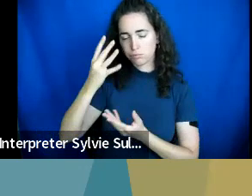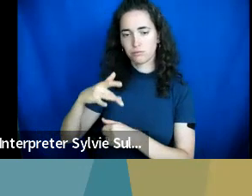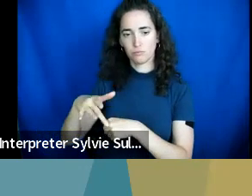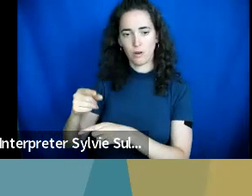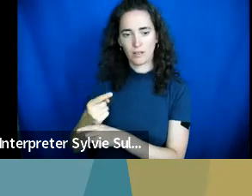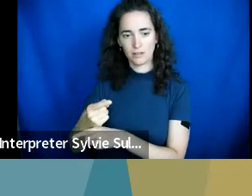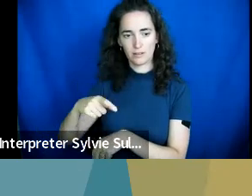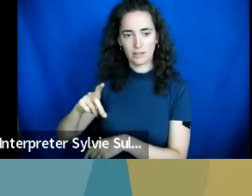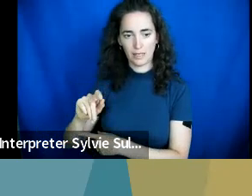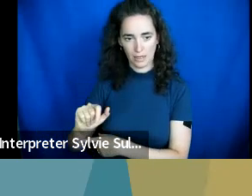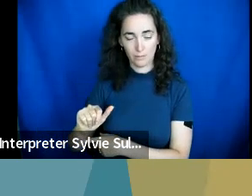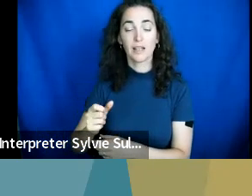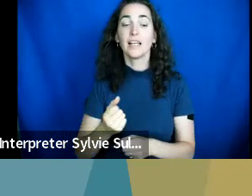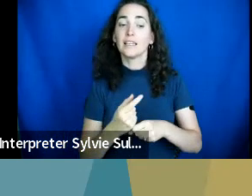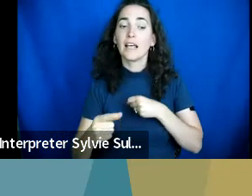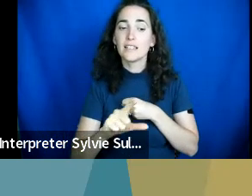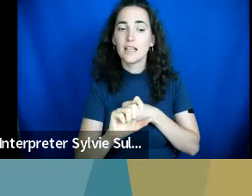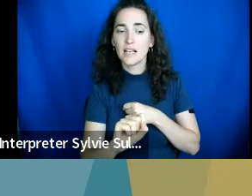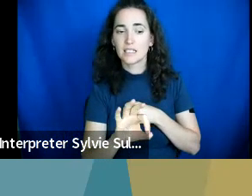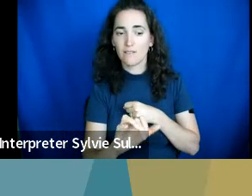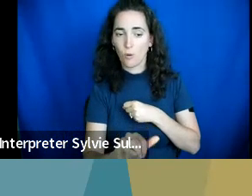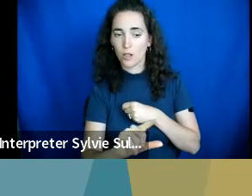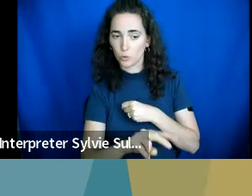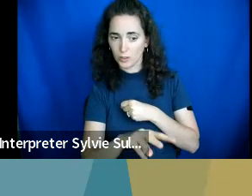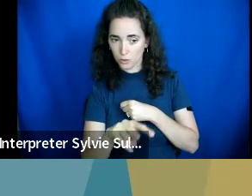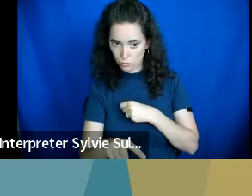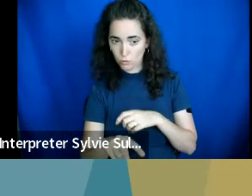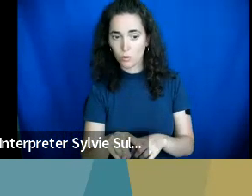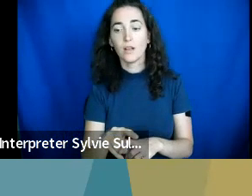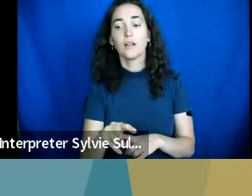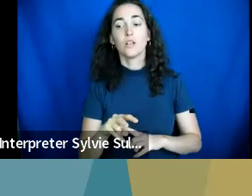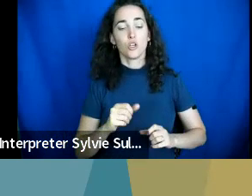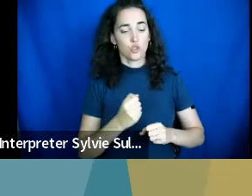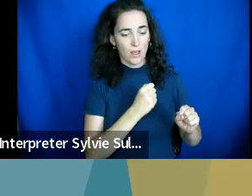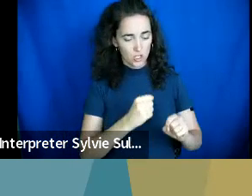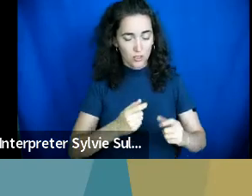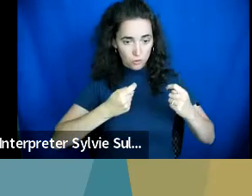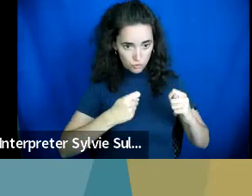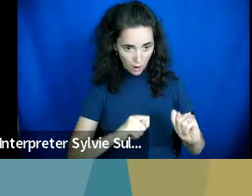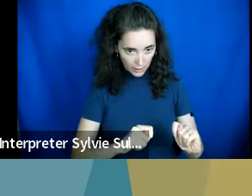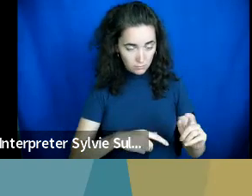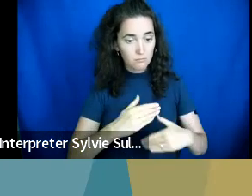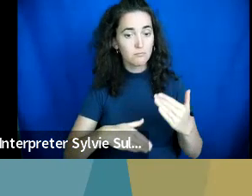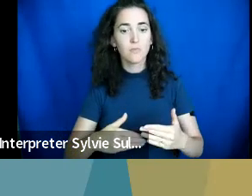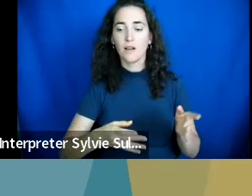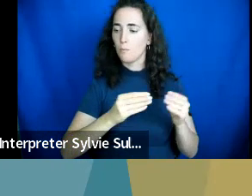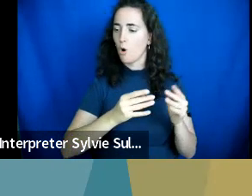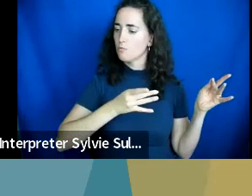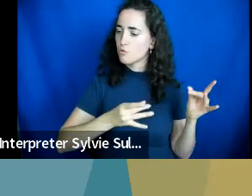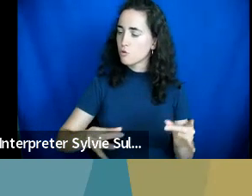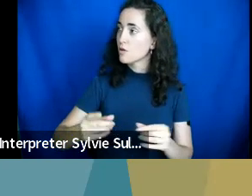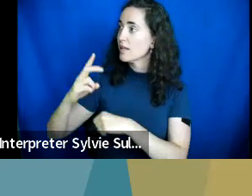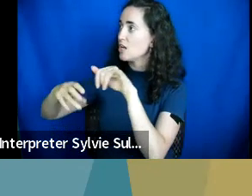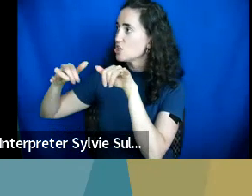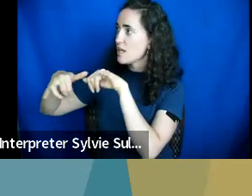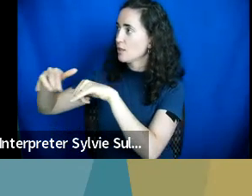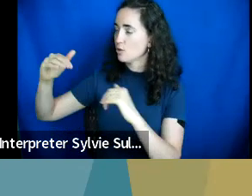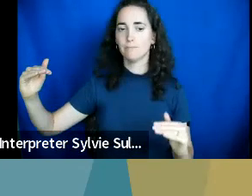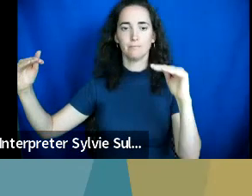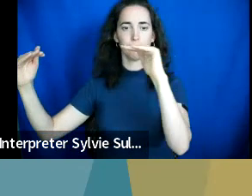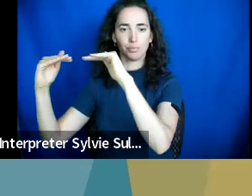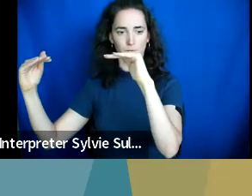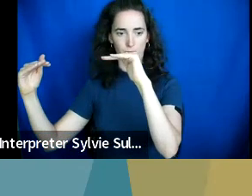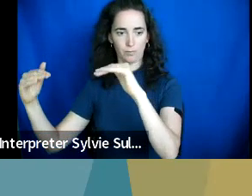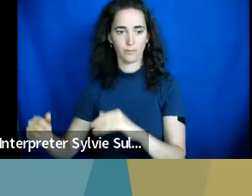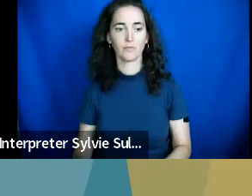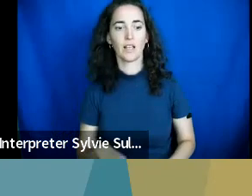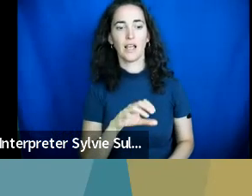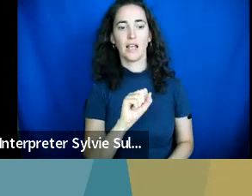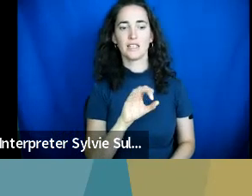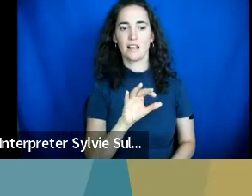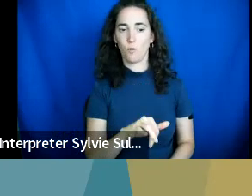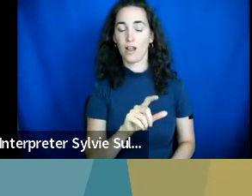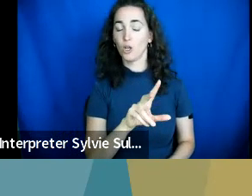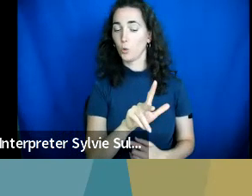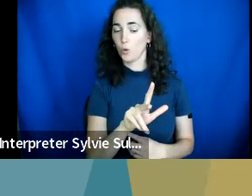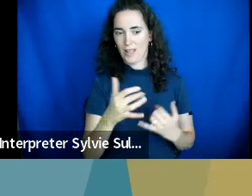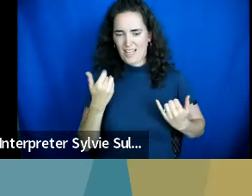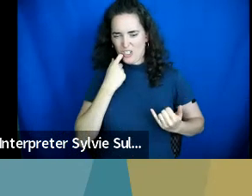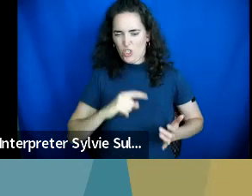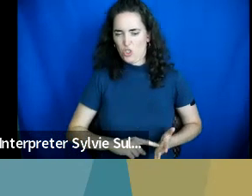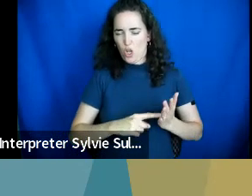So the following year they piloted and successfully in implemented those strategies, and then we're able to improve efficiencies to meet the national standards and sfy 23, which is where we are right now